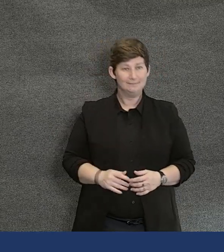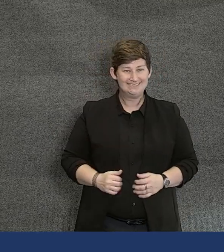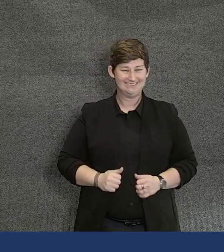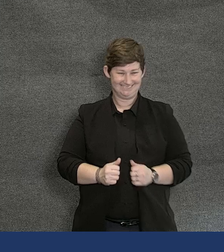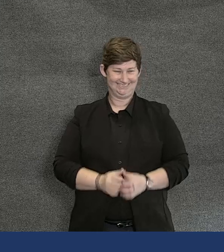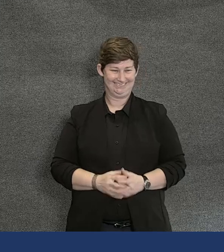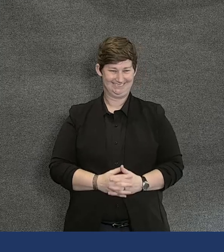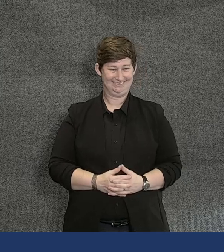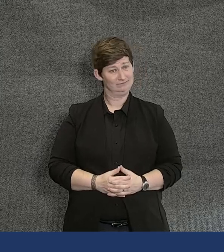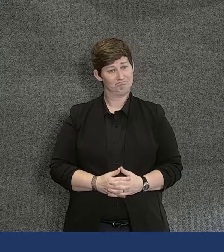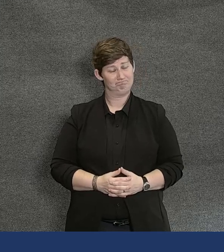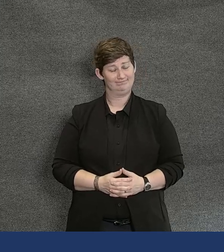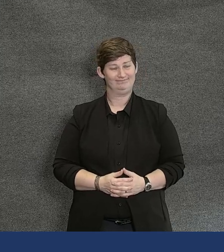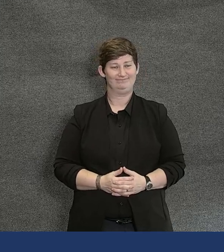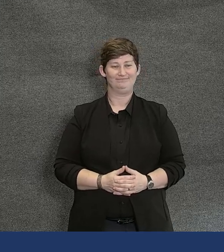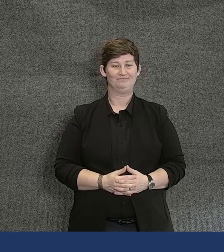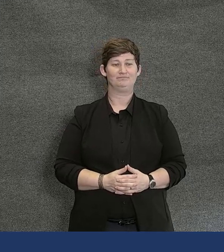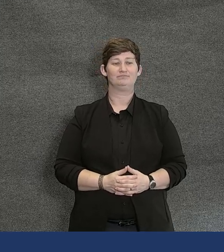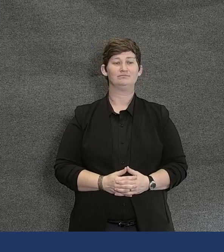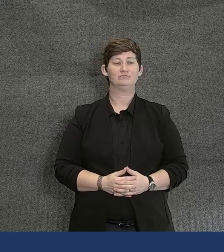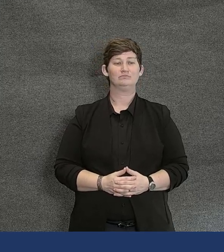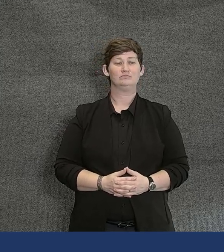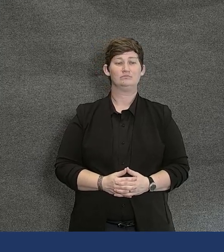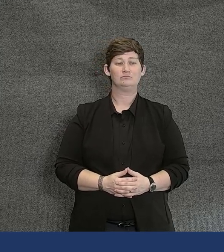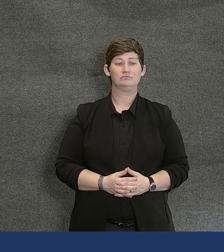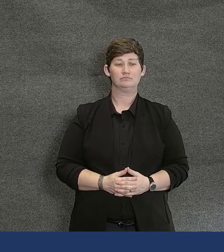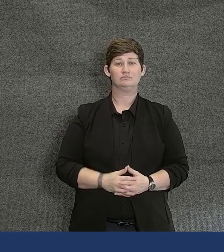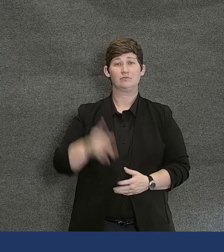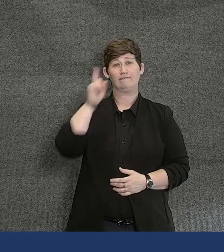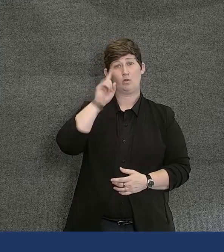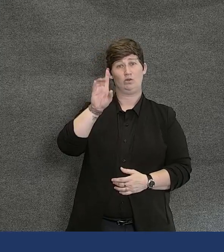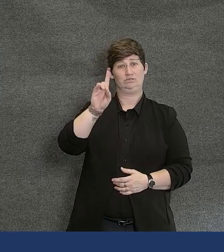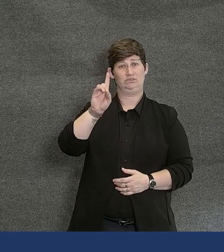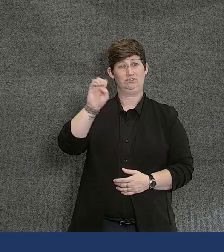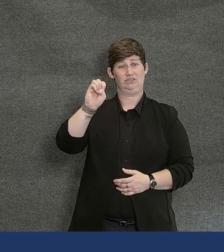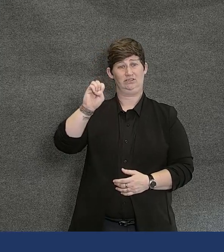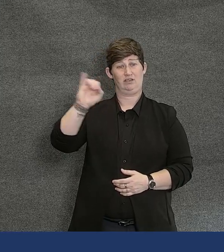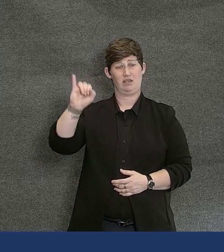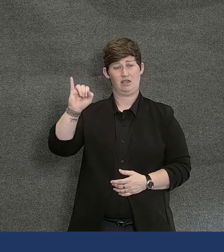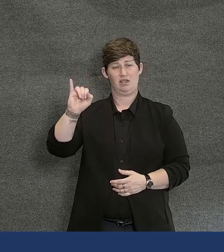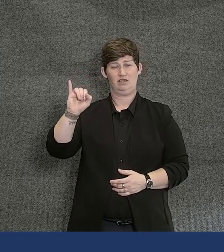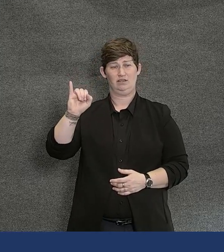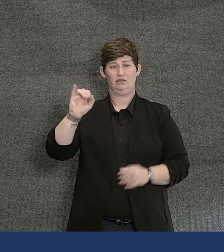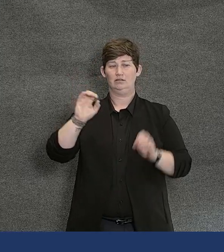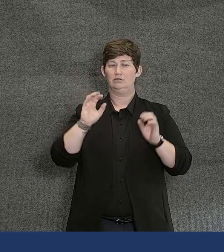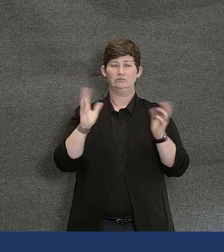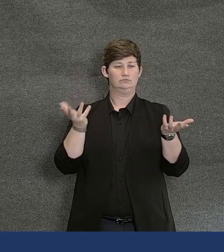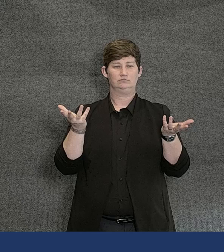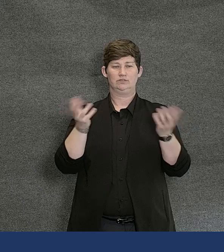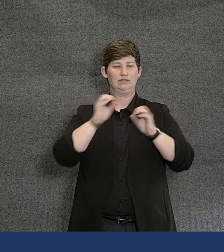friends, there is nothing illegal about diversity, equity, and inclusion.